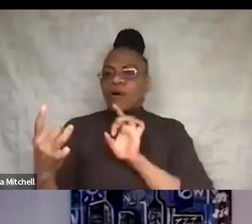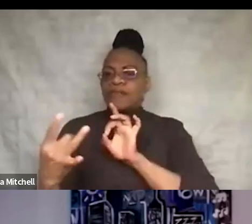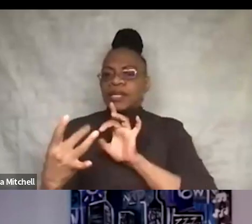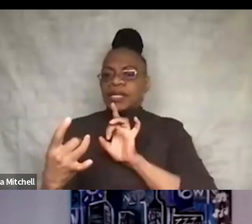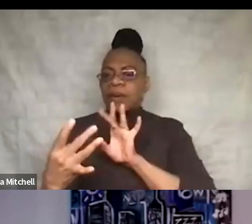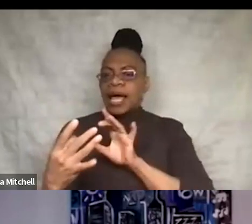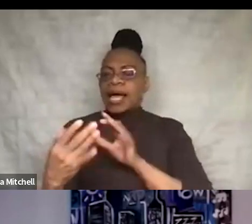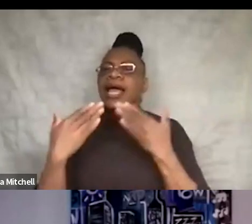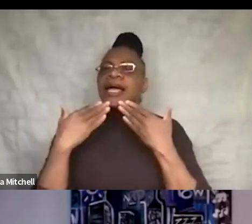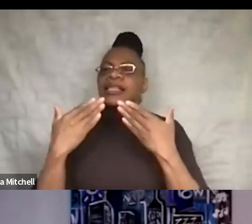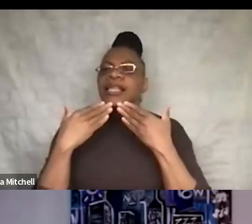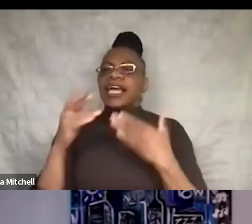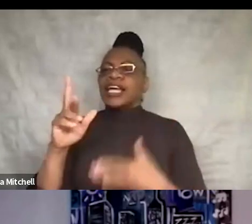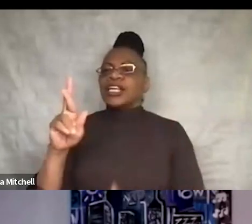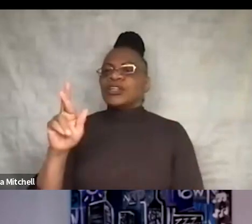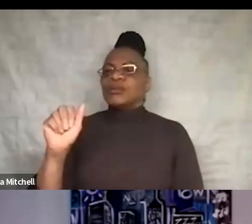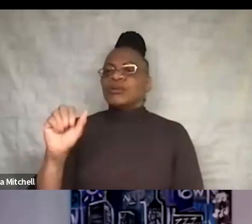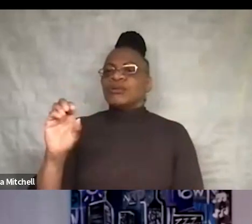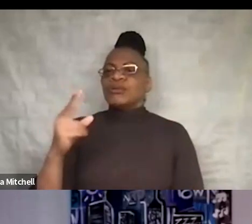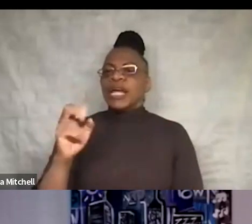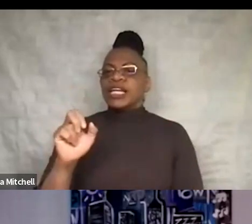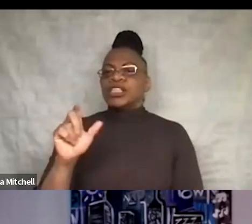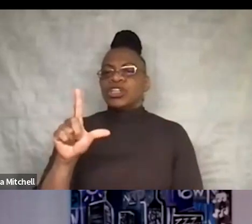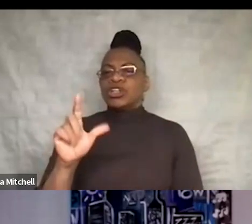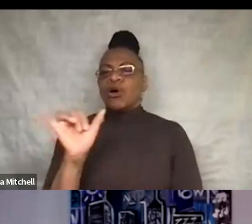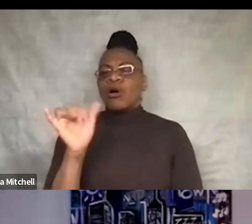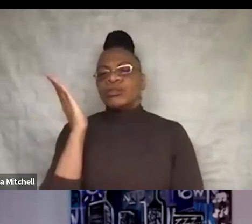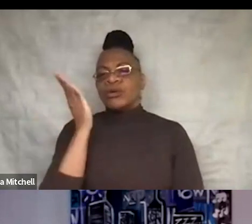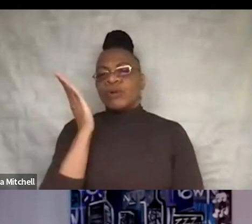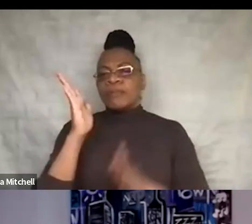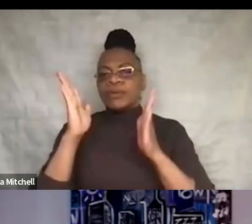and just again, thank you to our presenters for sharing your wealth of information.